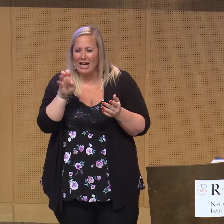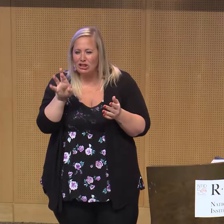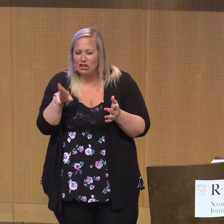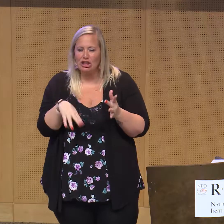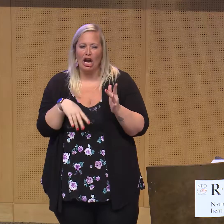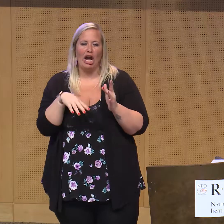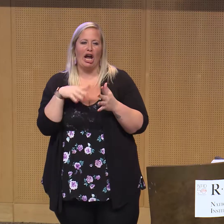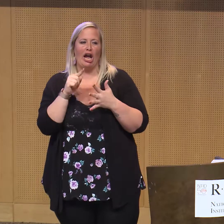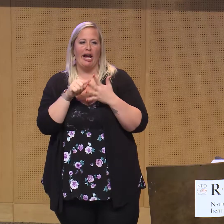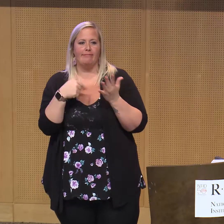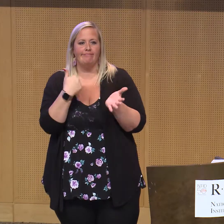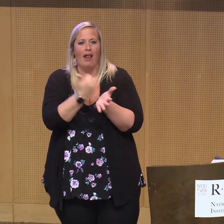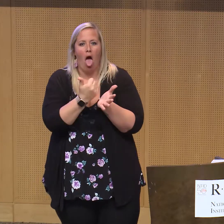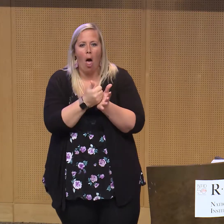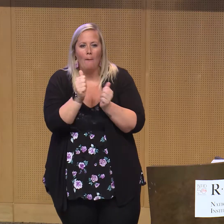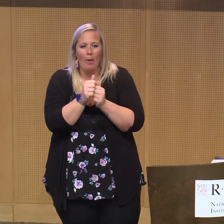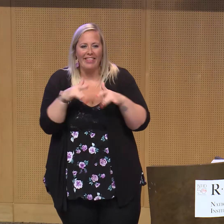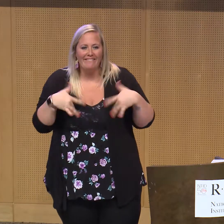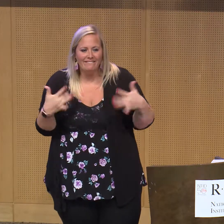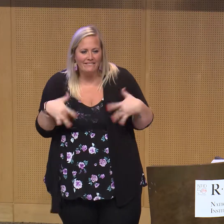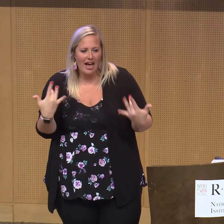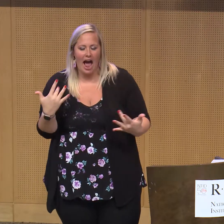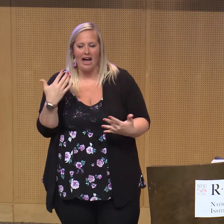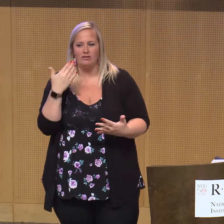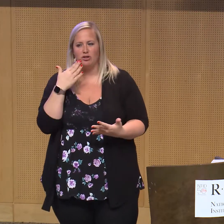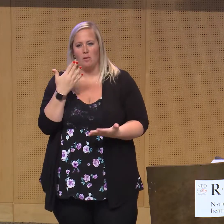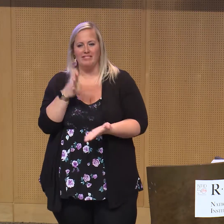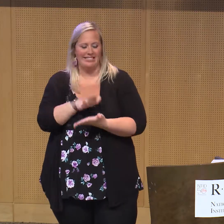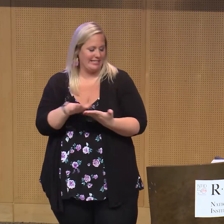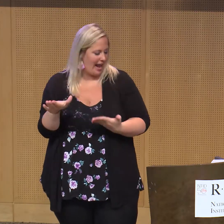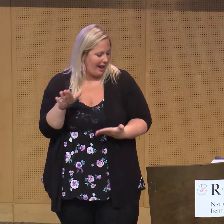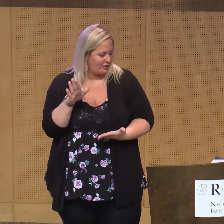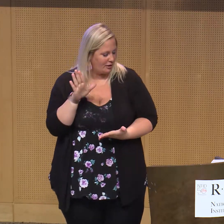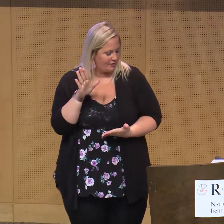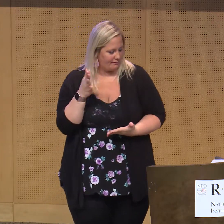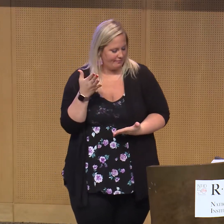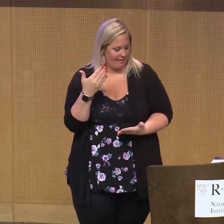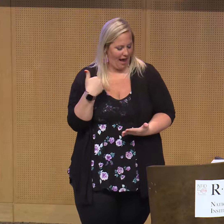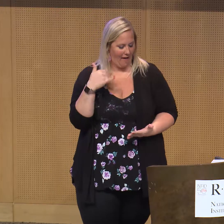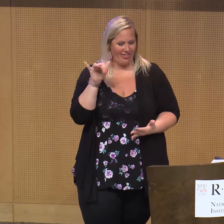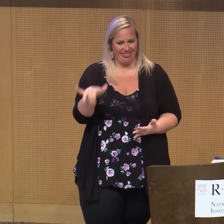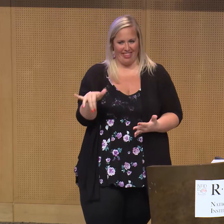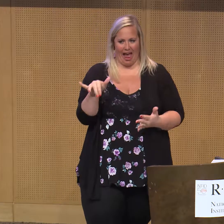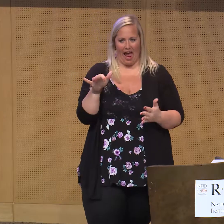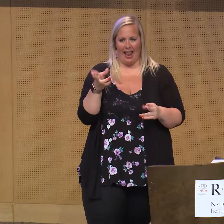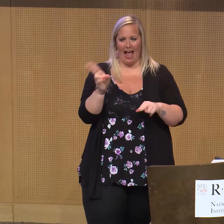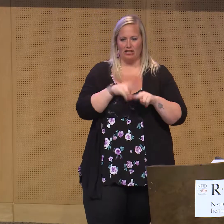was vice president. I thought I would give it a shot, plan events and whatnot, and it was really great,